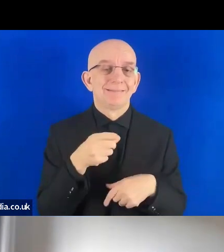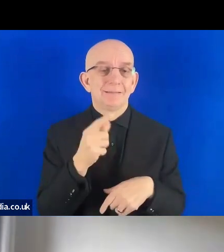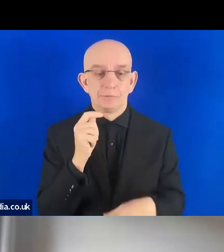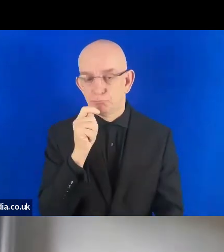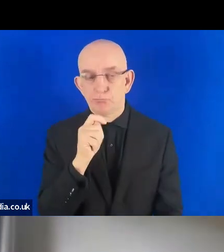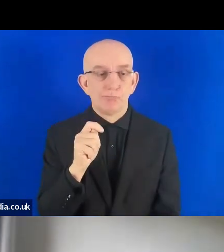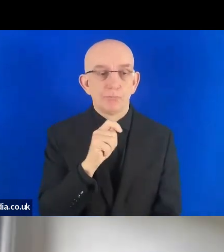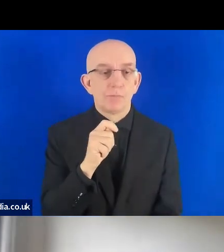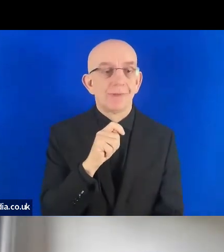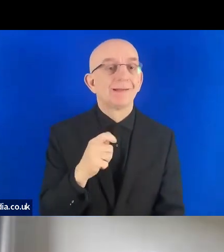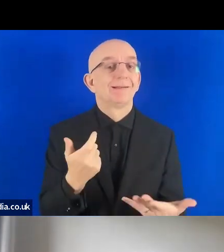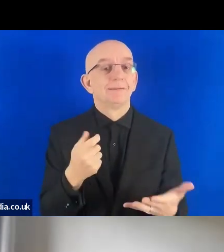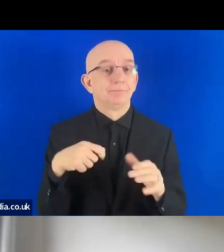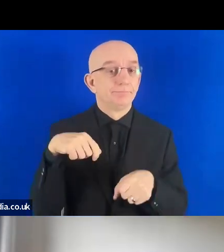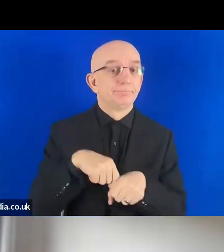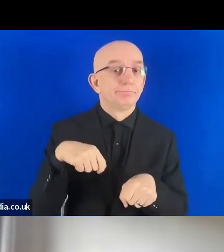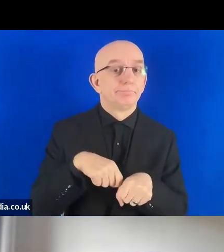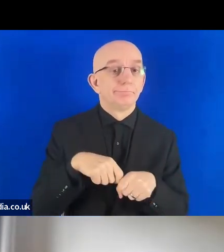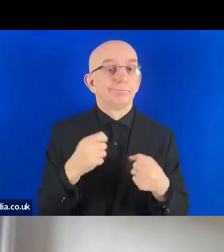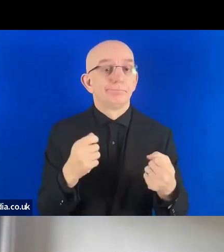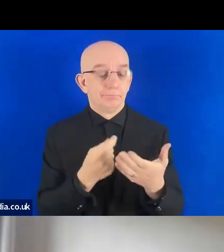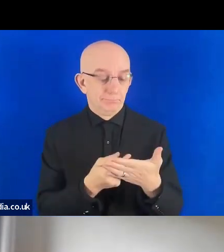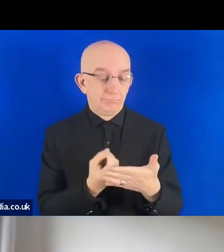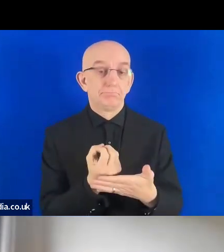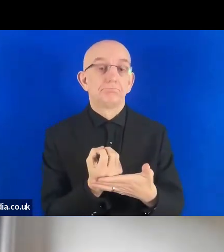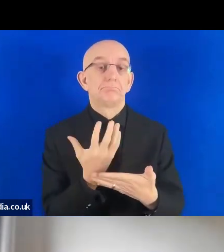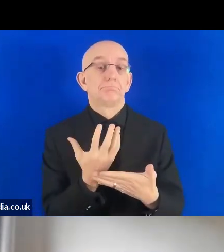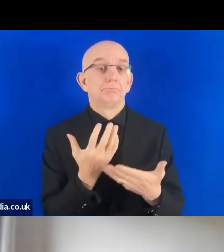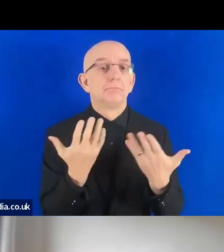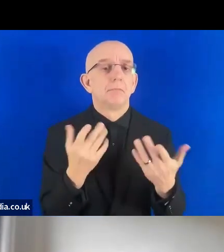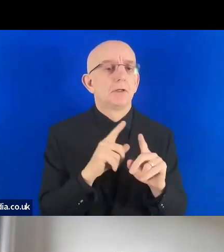suggest that you use the test that you used when you left your country.